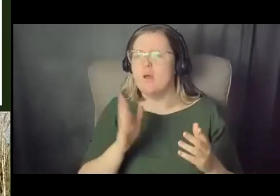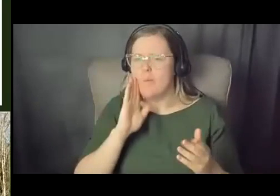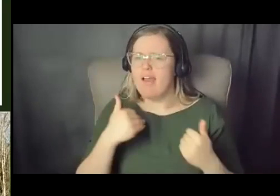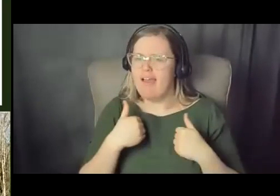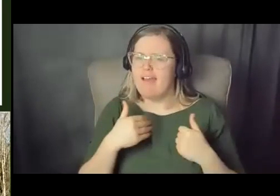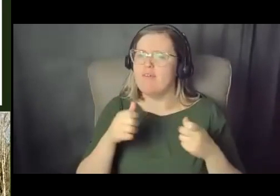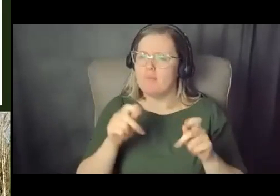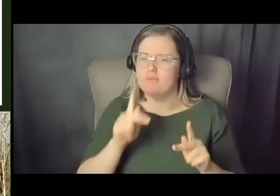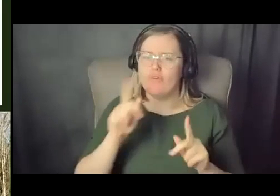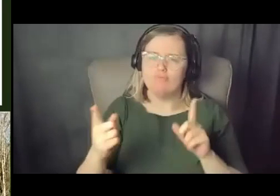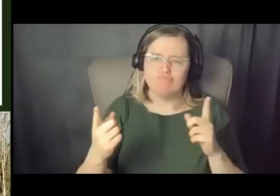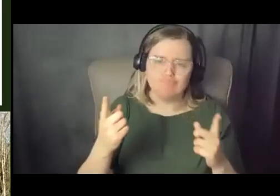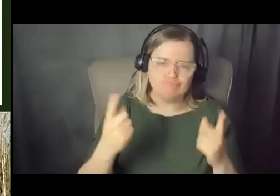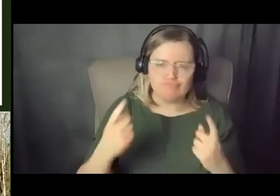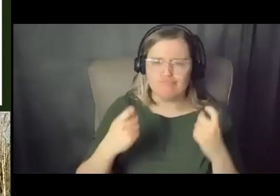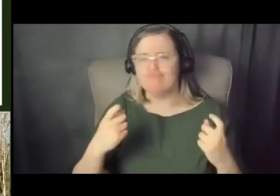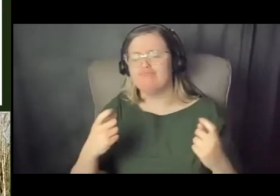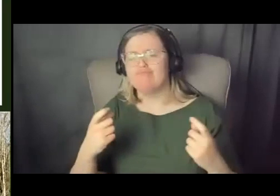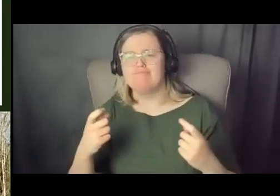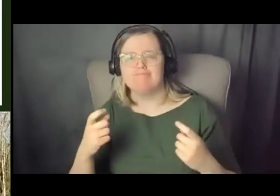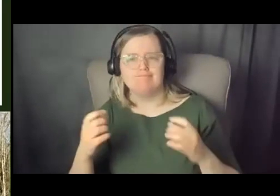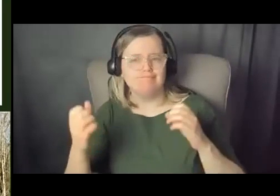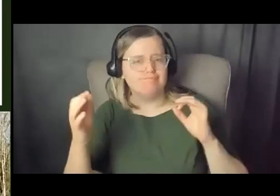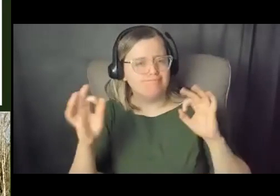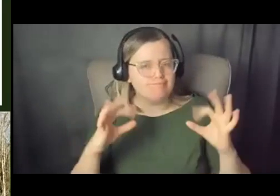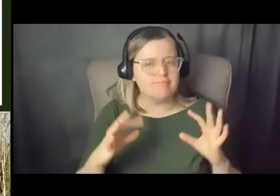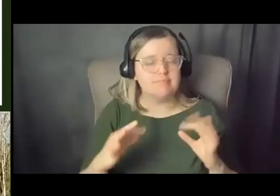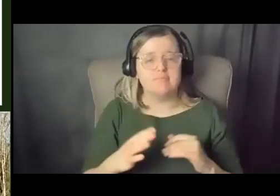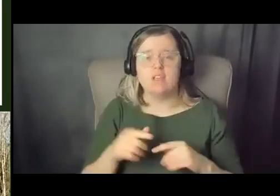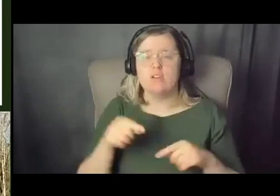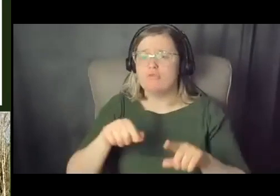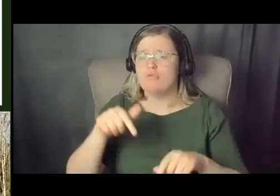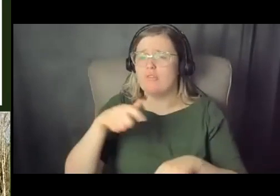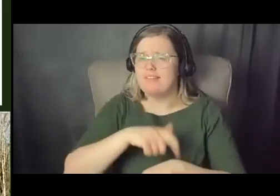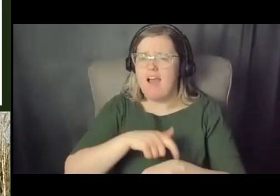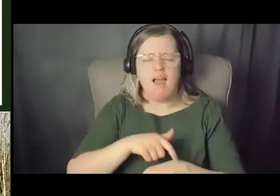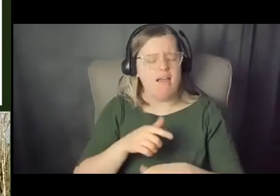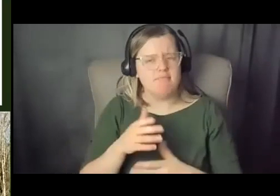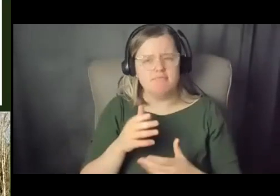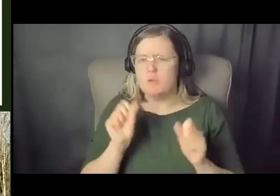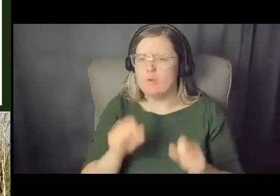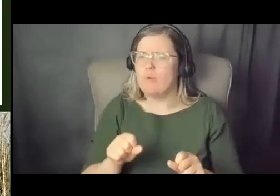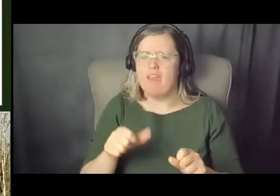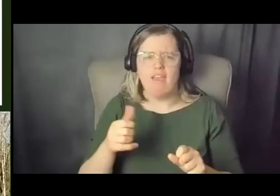You'll have an opportunity to ask questions and give input. Throughout the whole period, you're welcome to call, if